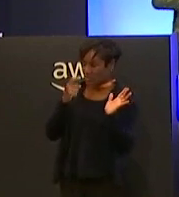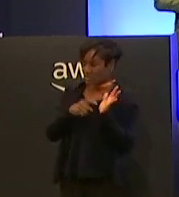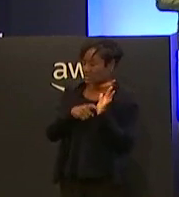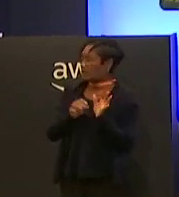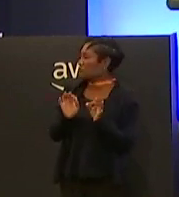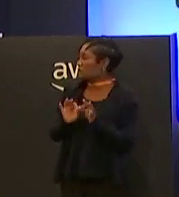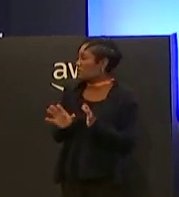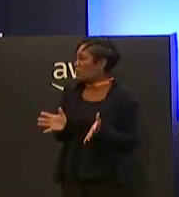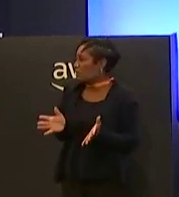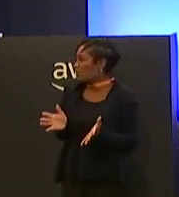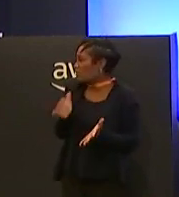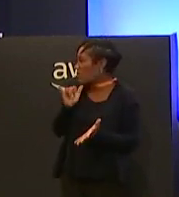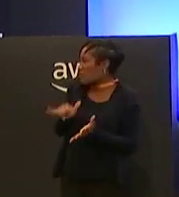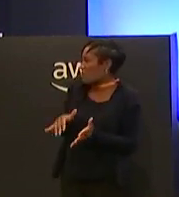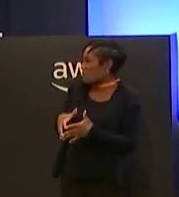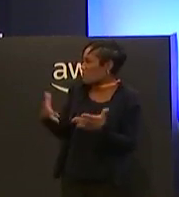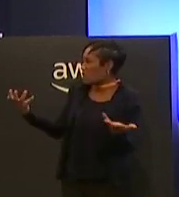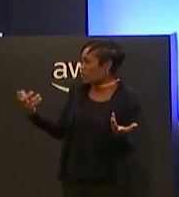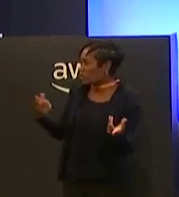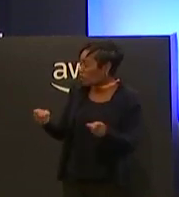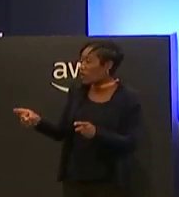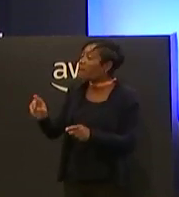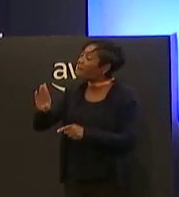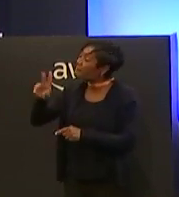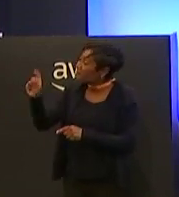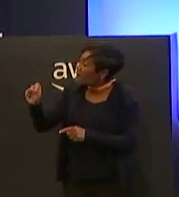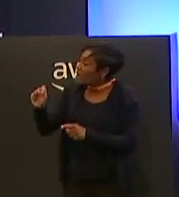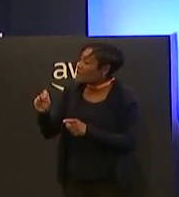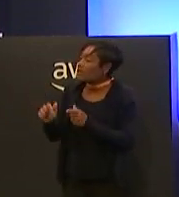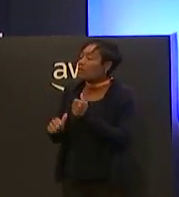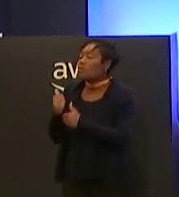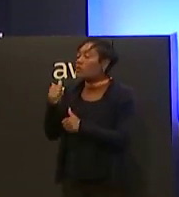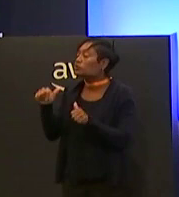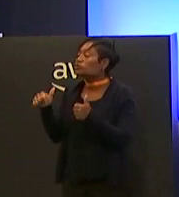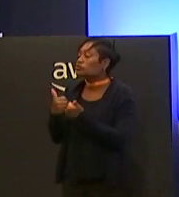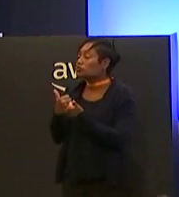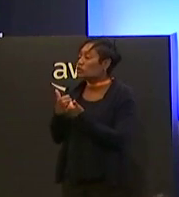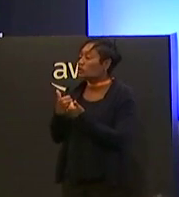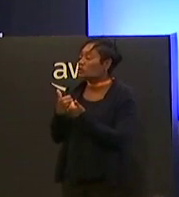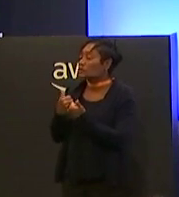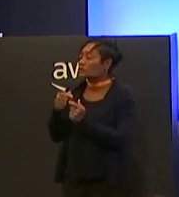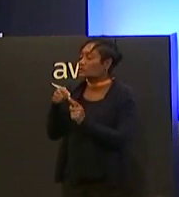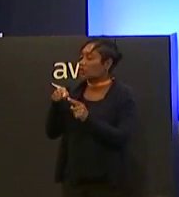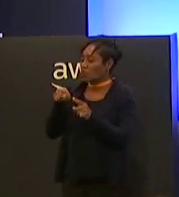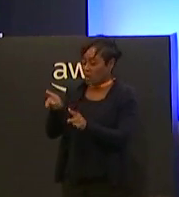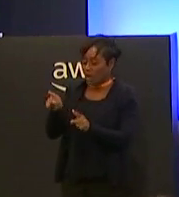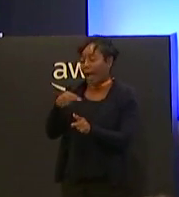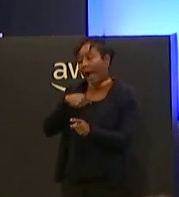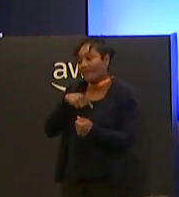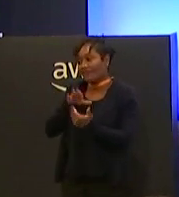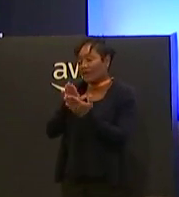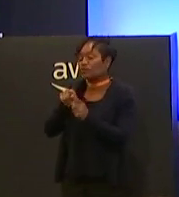there isn't that much going on but the most challenges that I've encountered while building this was on the front end.